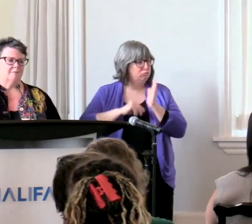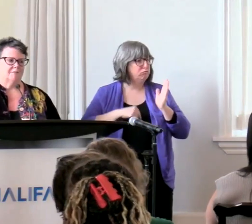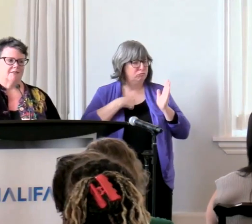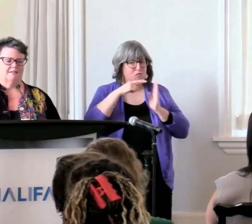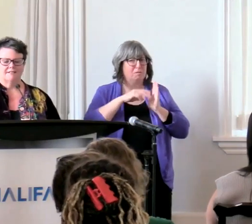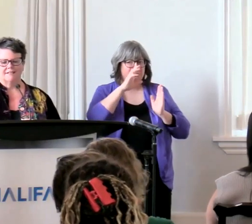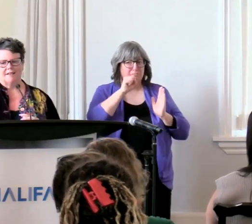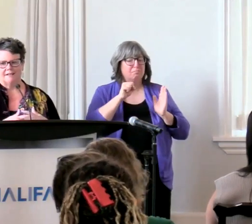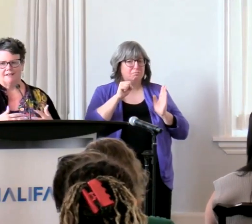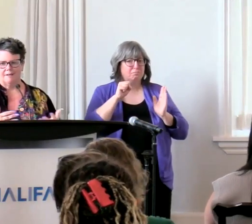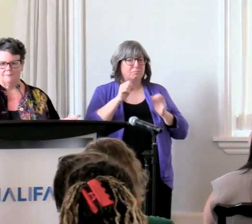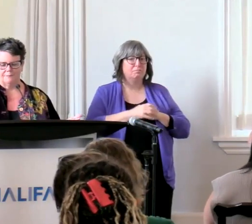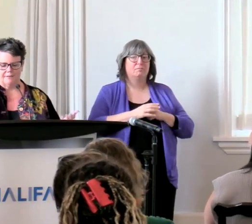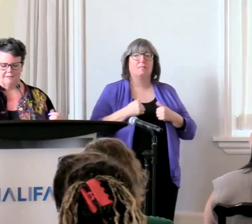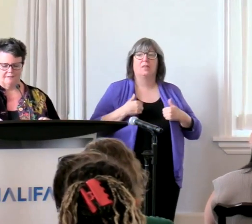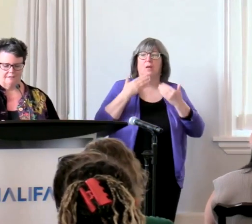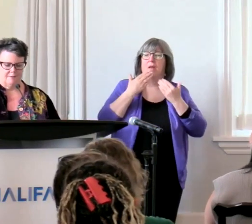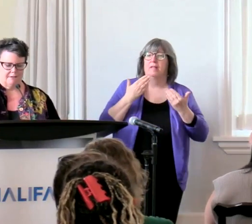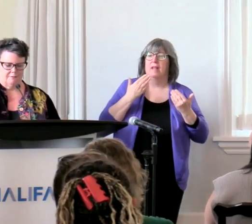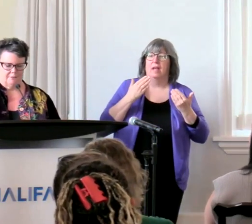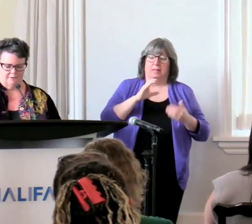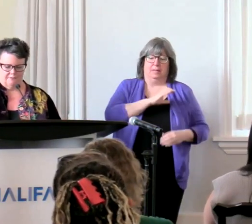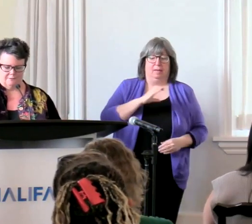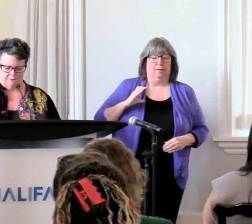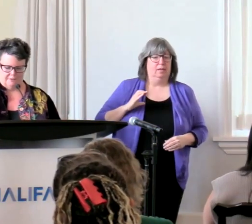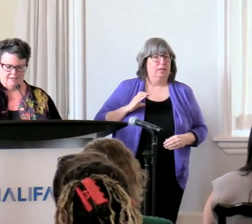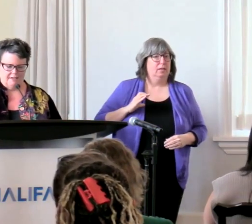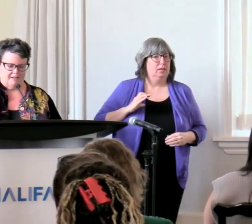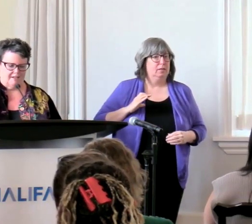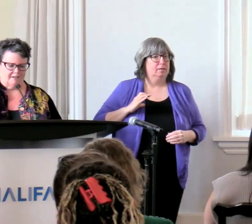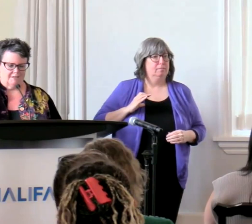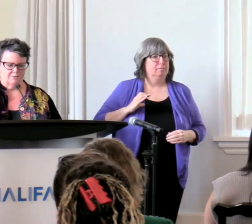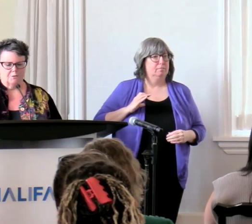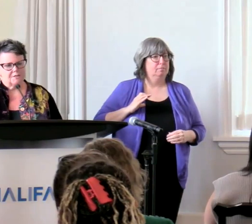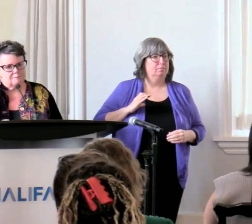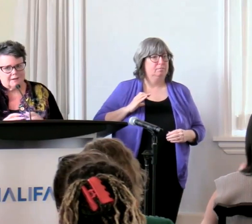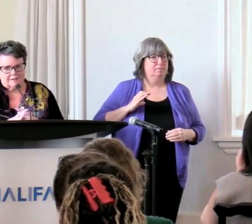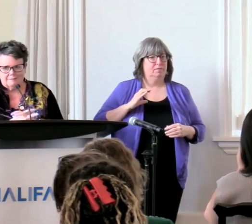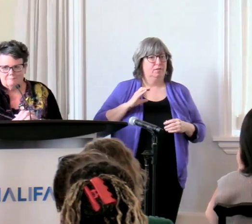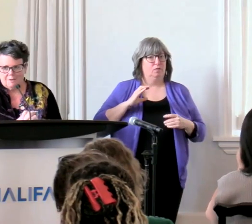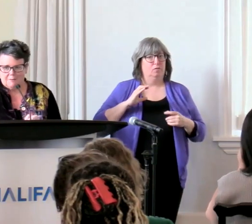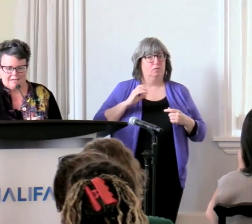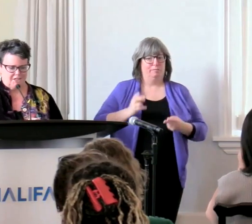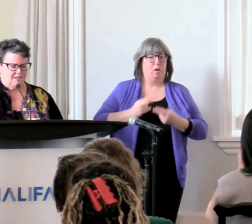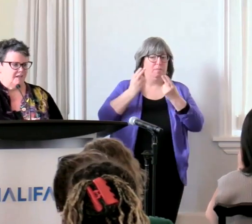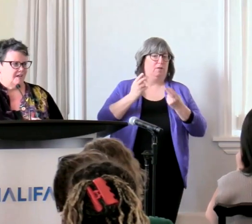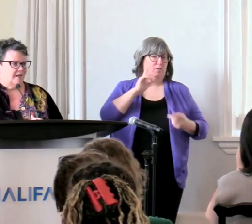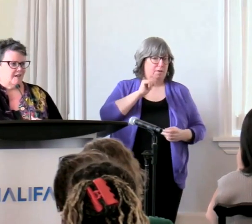I would like to committee for endorsing my nomination.